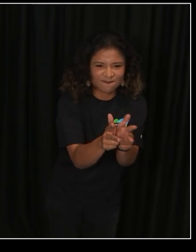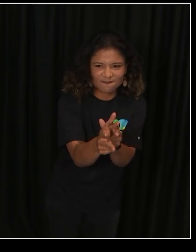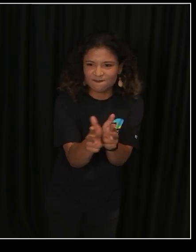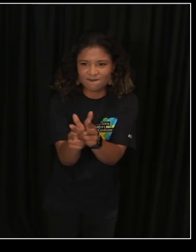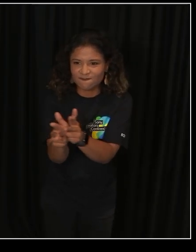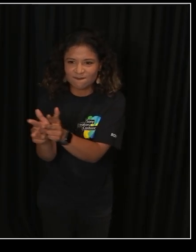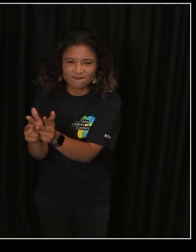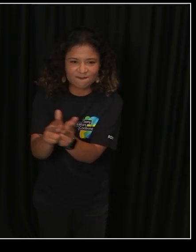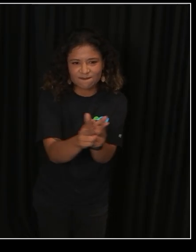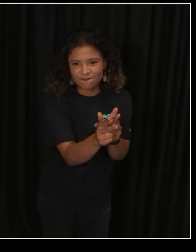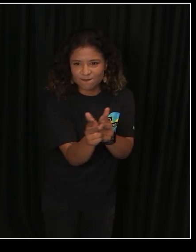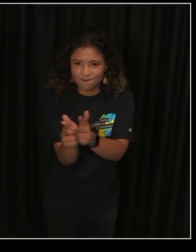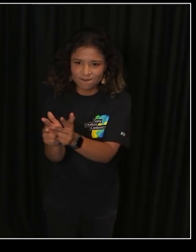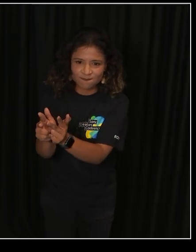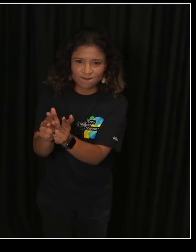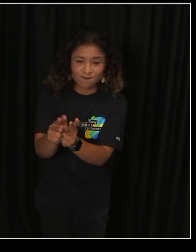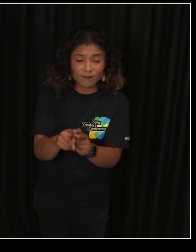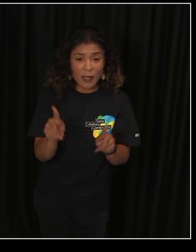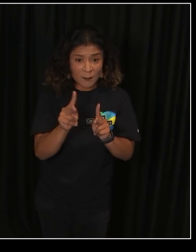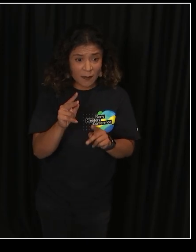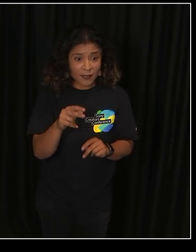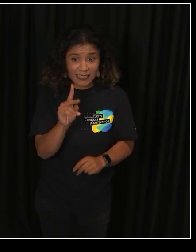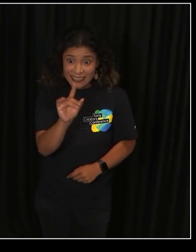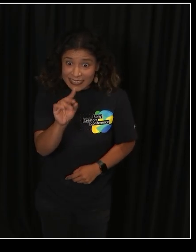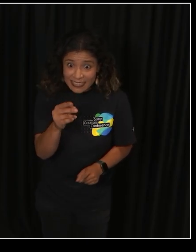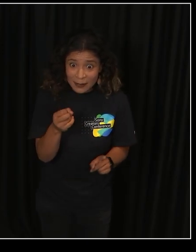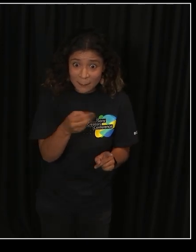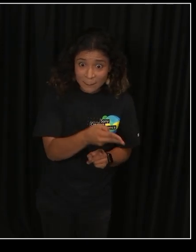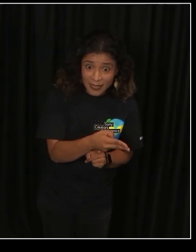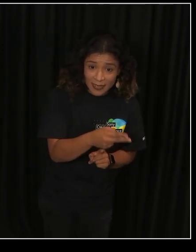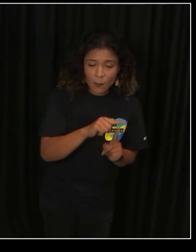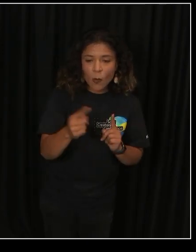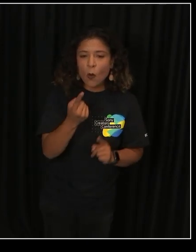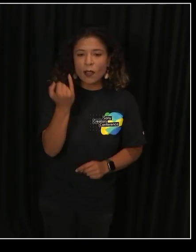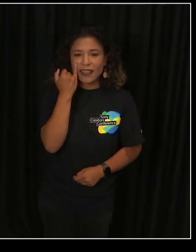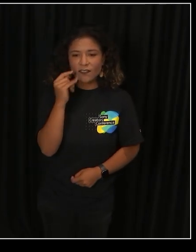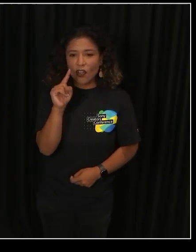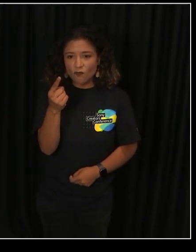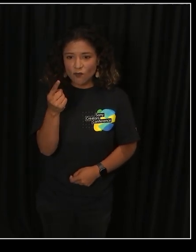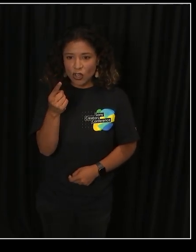And people were able to beat that, surprisingly, but only if they got to the first corner first.